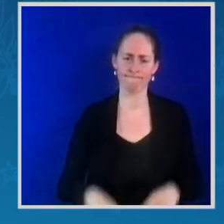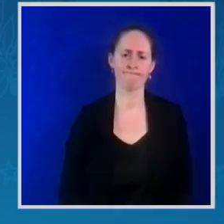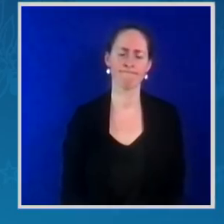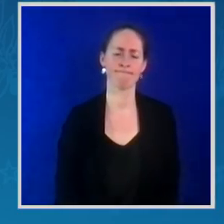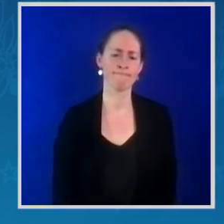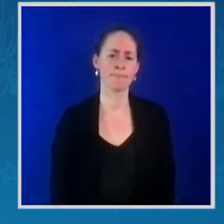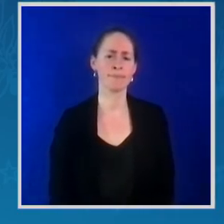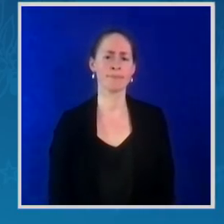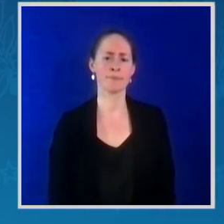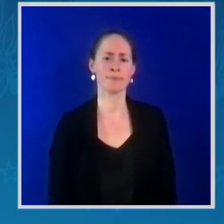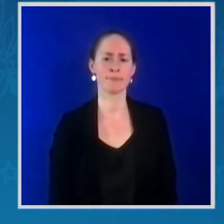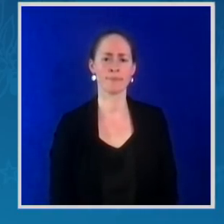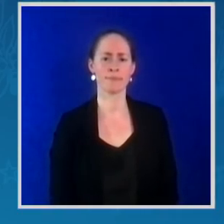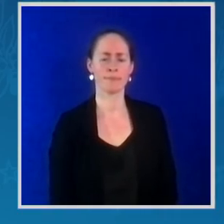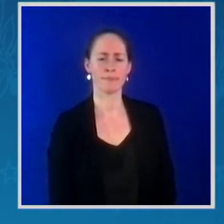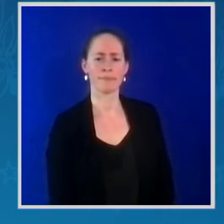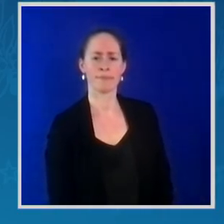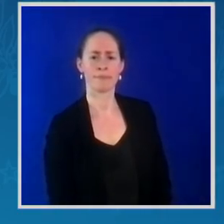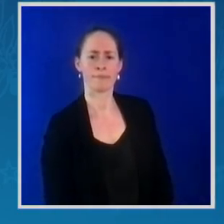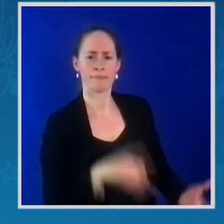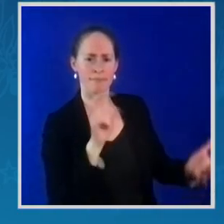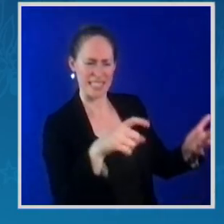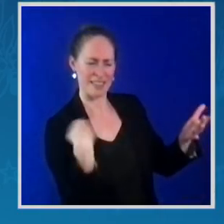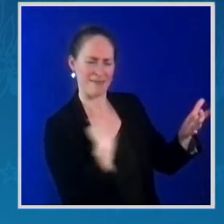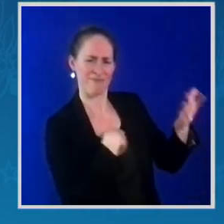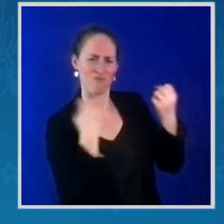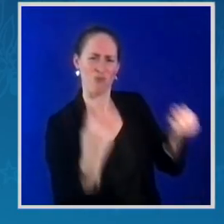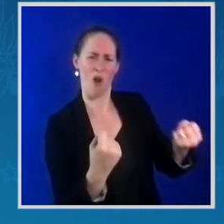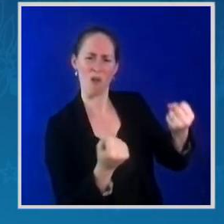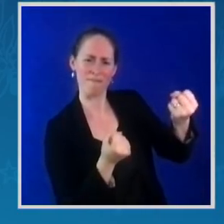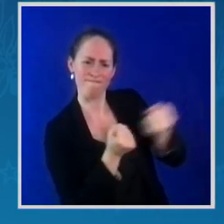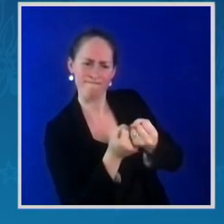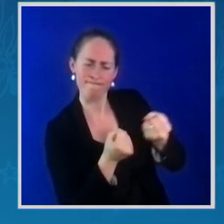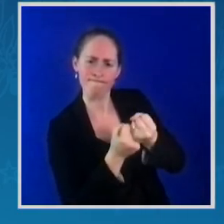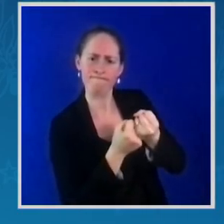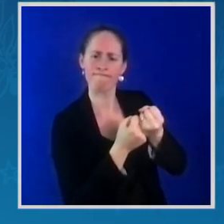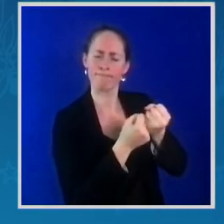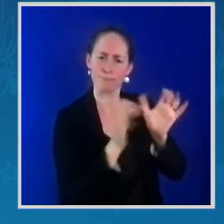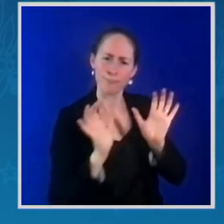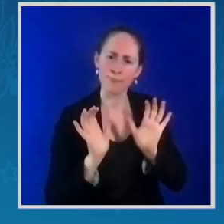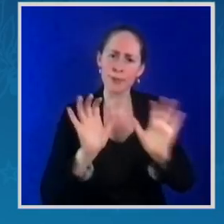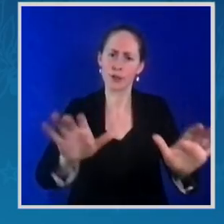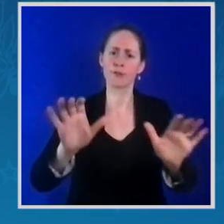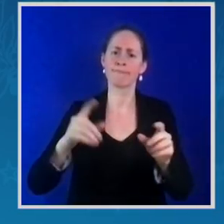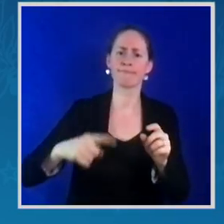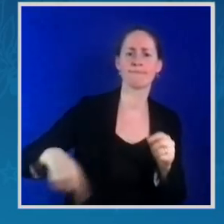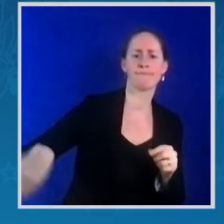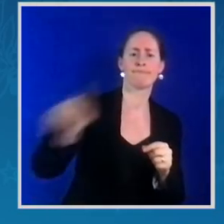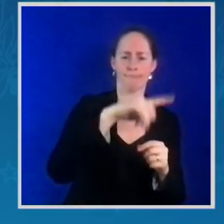and to reinstate the strength of the Voting Rights Act. That's John Lewis Voting Rights Act.